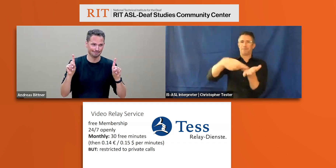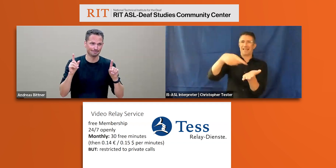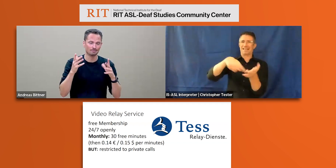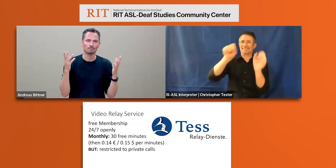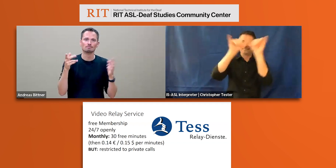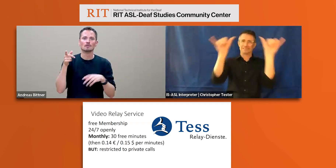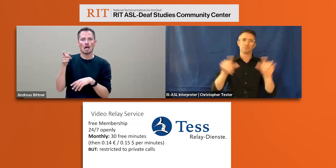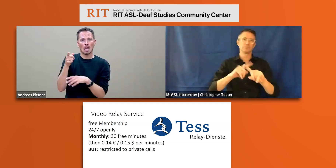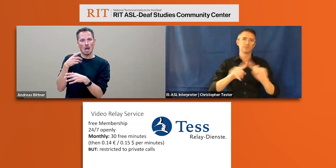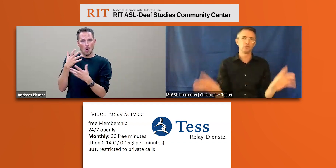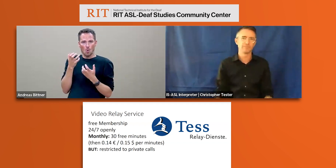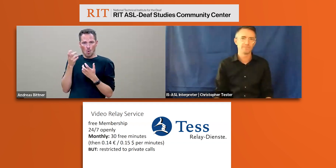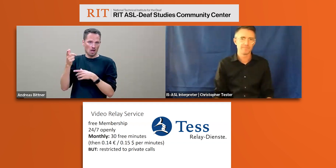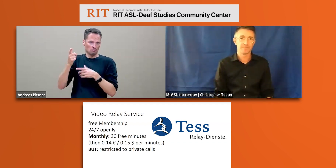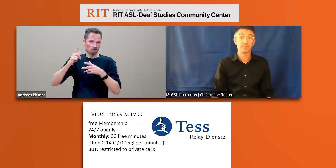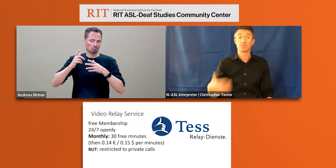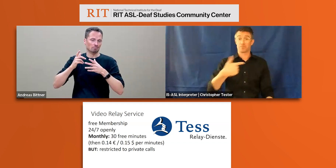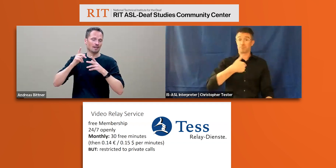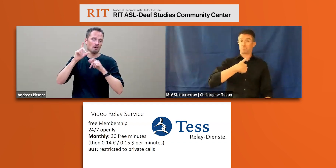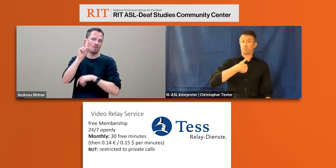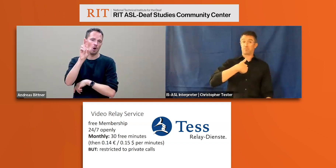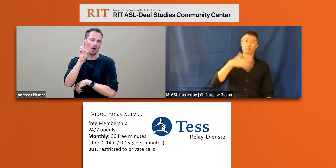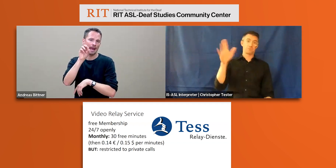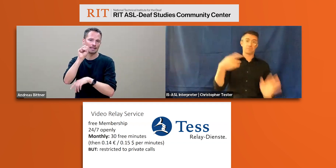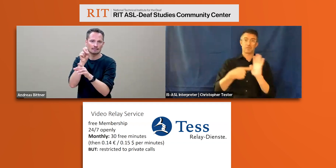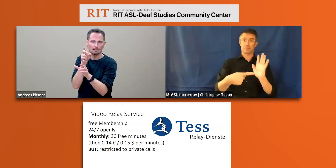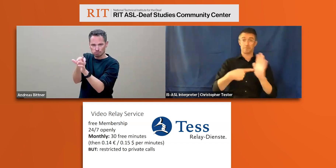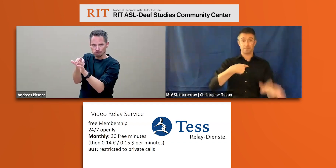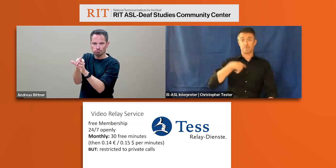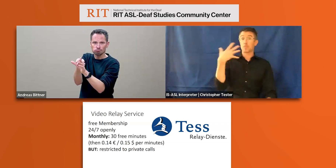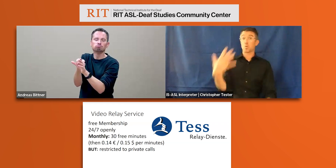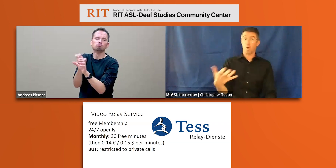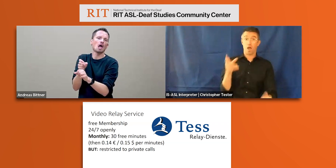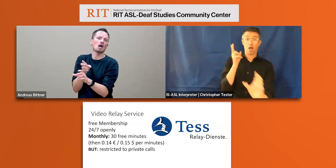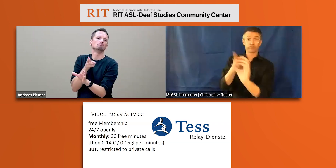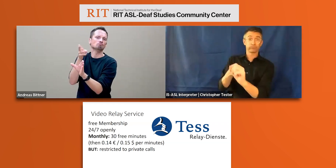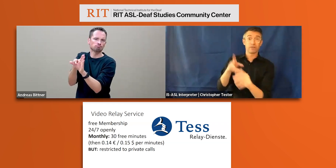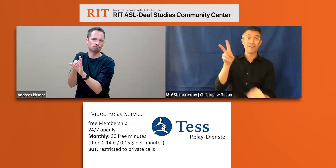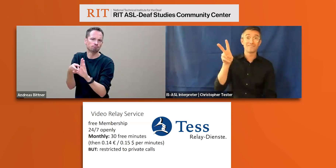the US has, except that the funding is different.